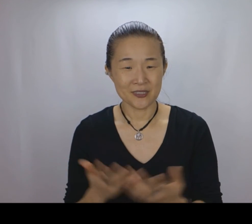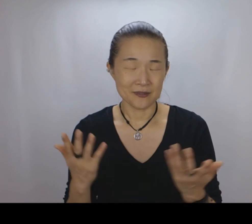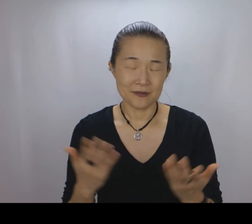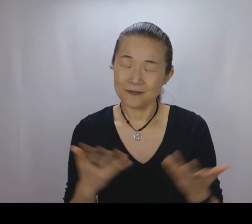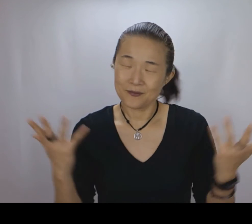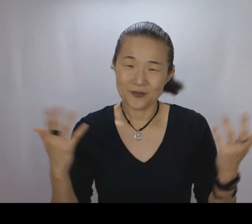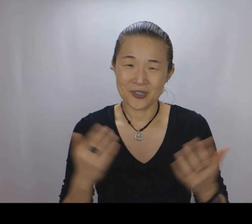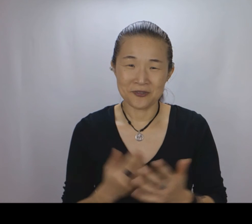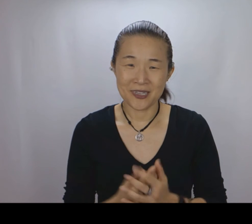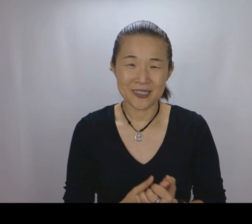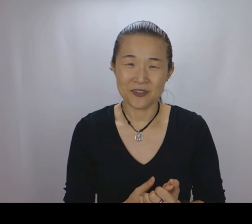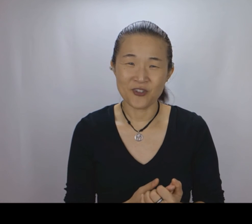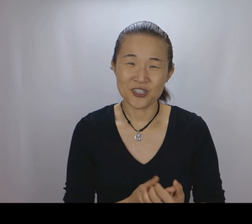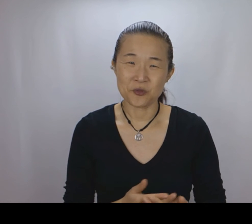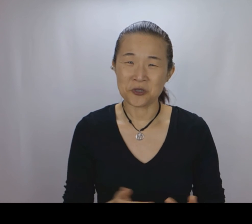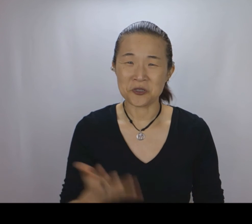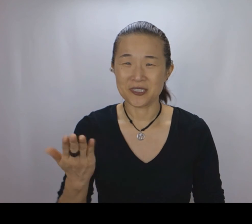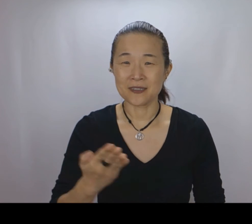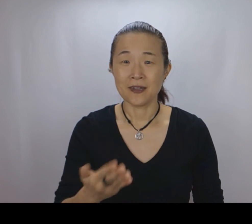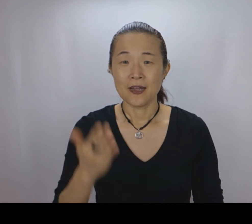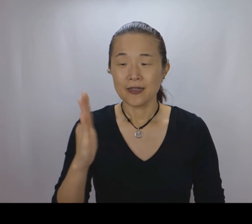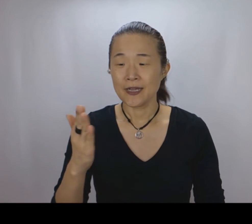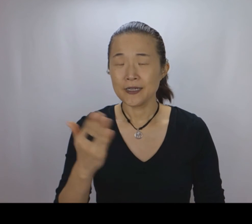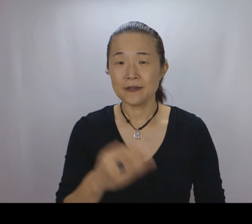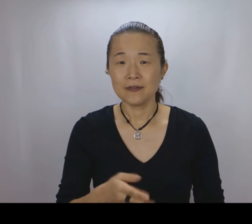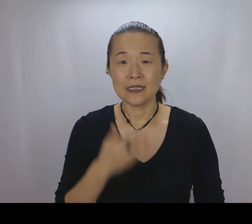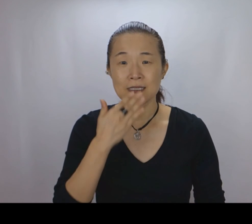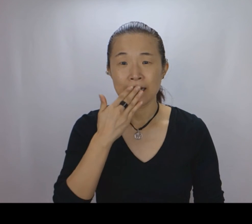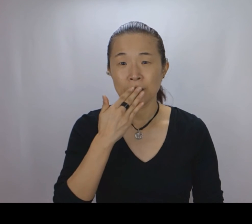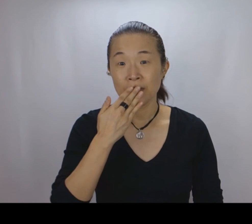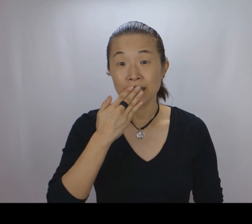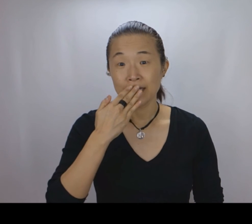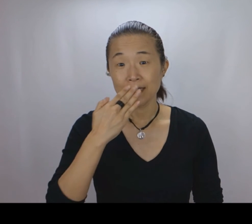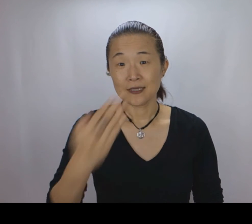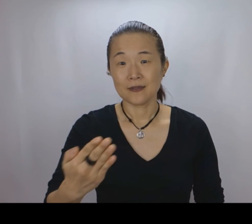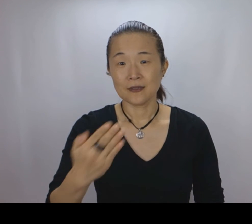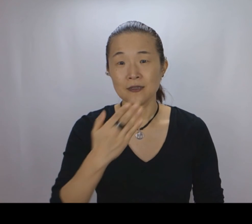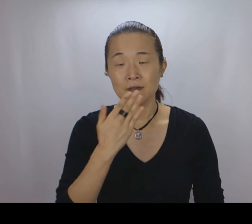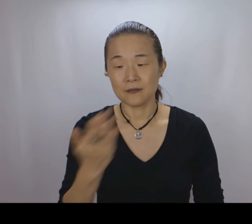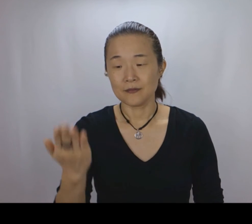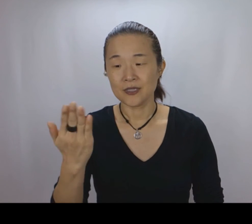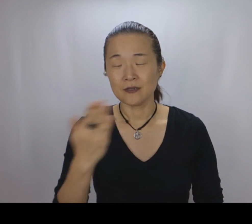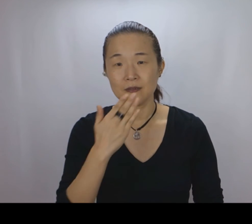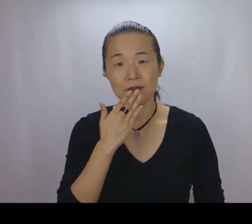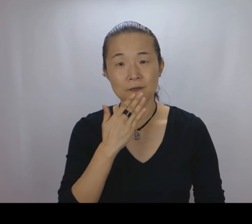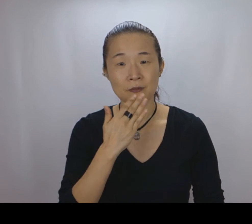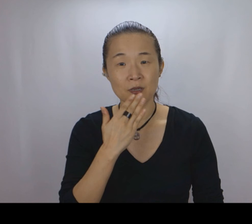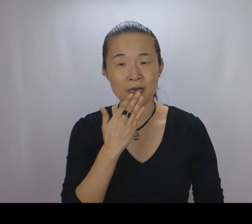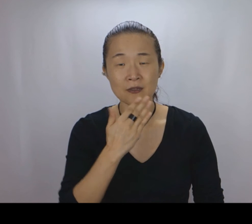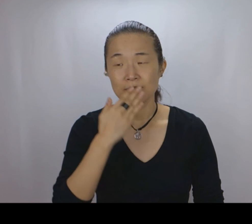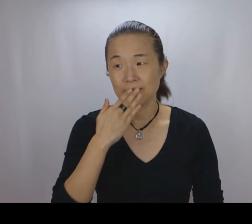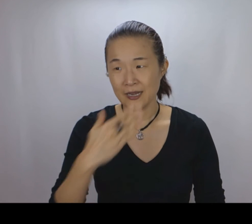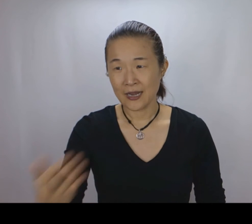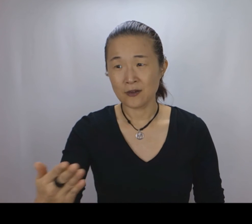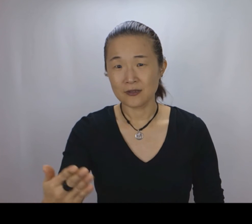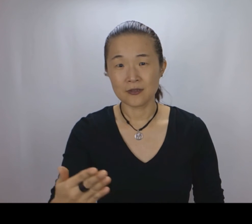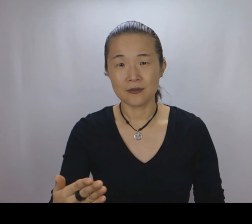and well that's how the French roll. So, thank you. It's like blowing a kiss and so from your mouth out.